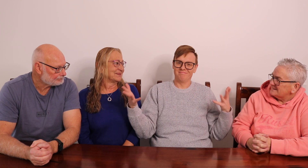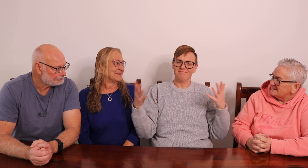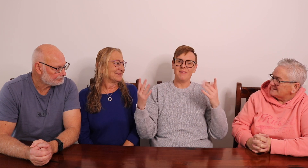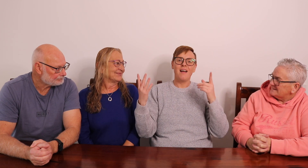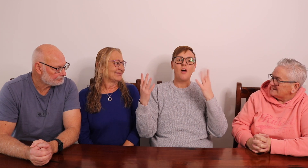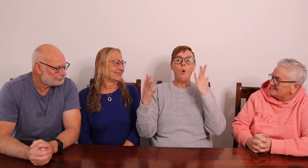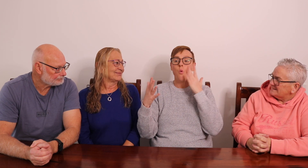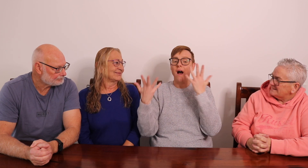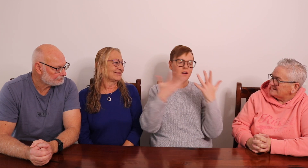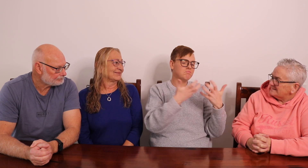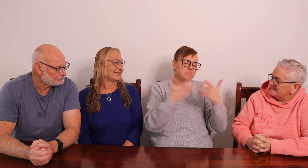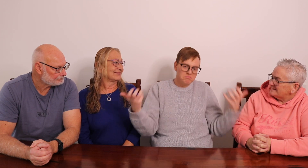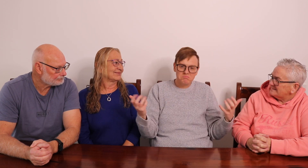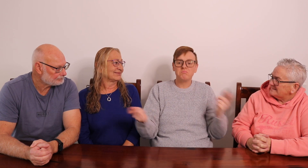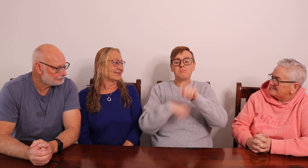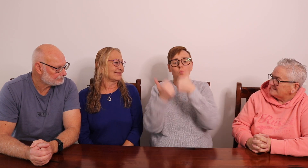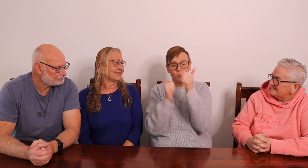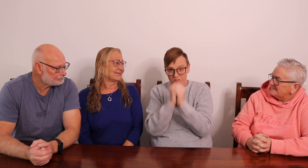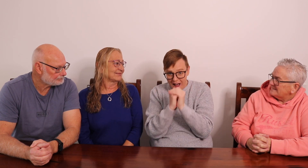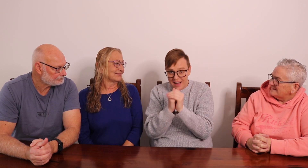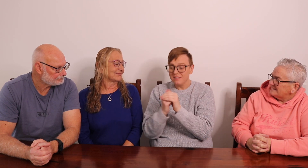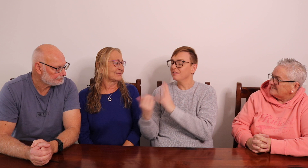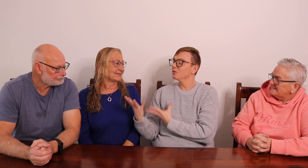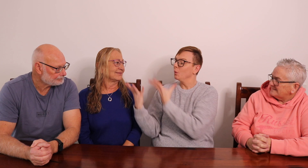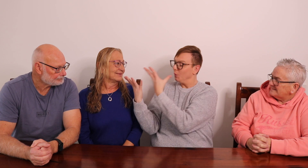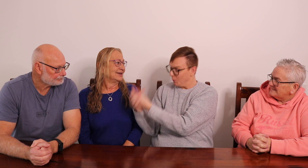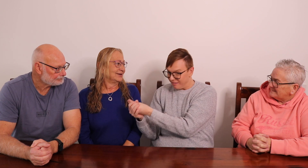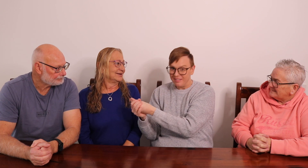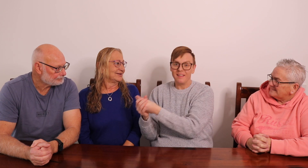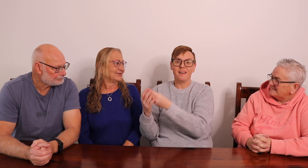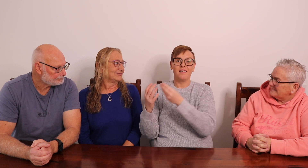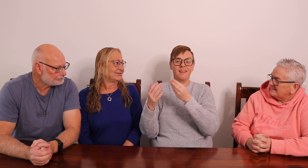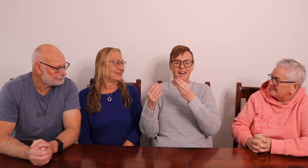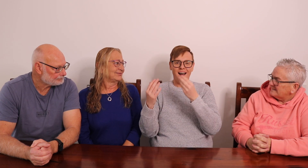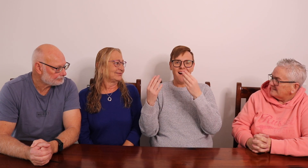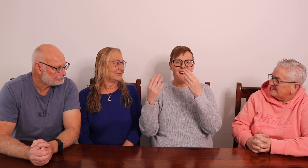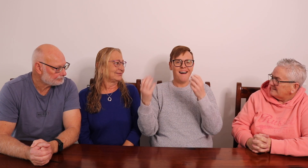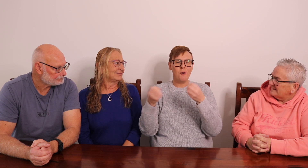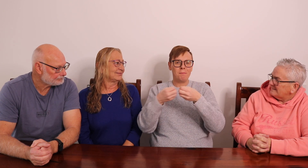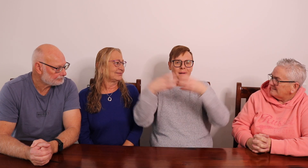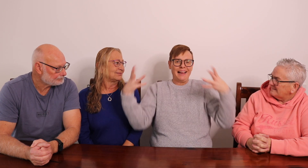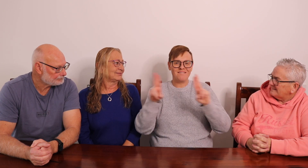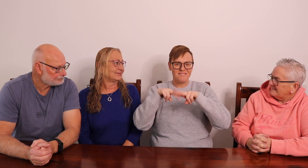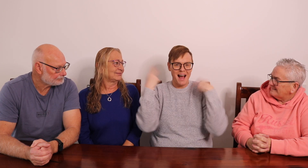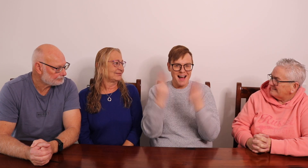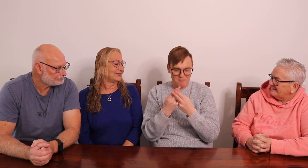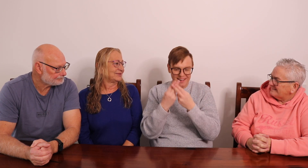When Ma and Dad seperated and became good friends, Dad is with Mum and we became blended family